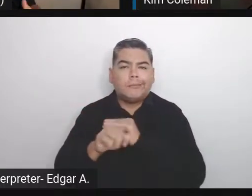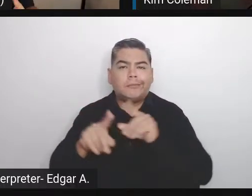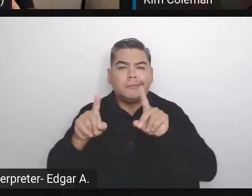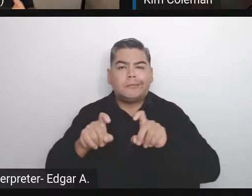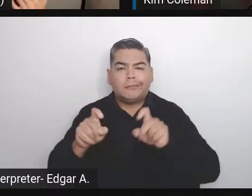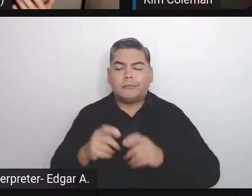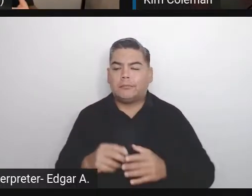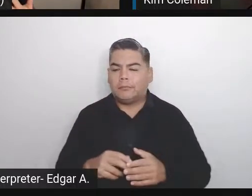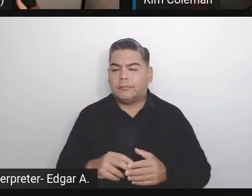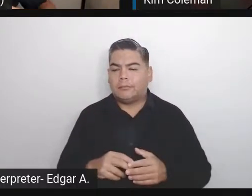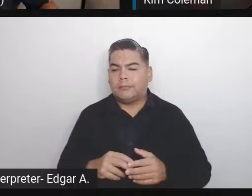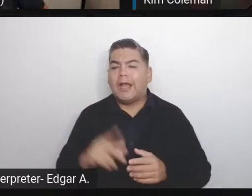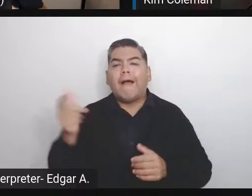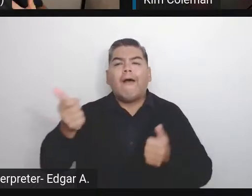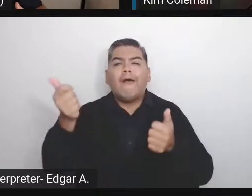configuration tests like